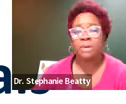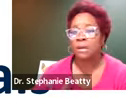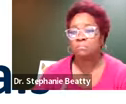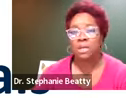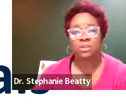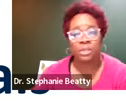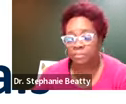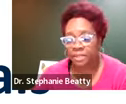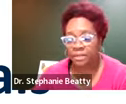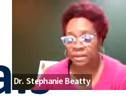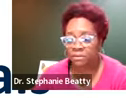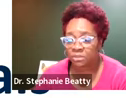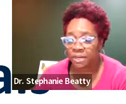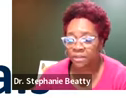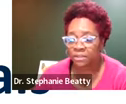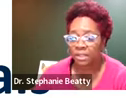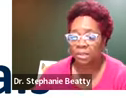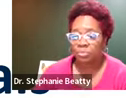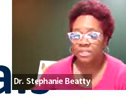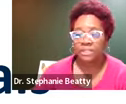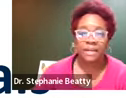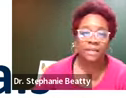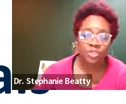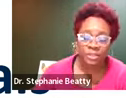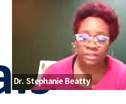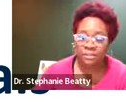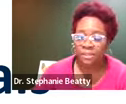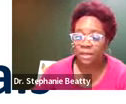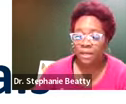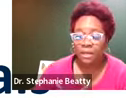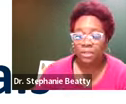some kind of major company announcement, presentations,